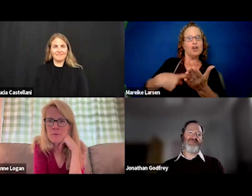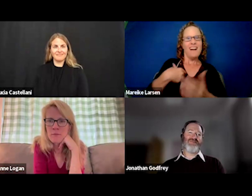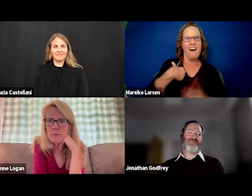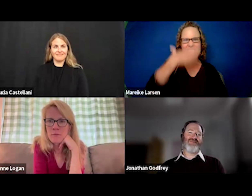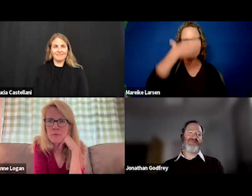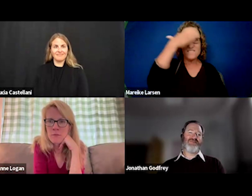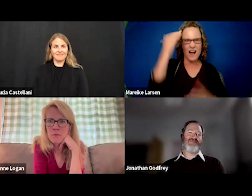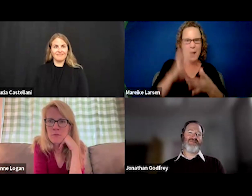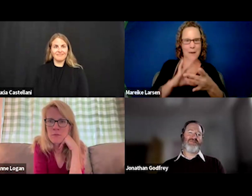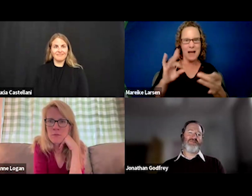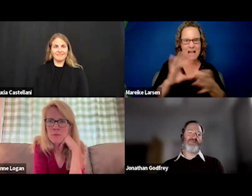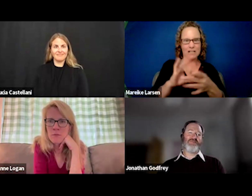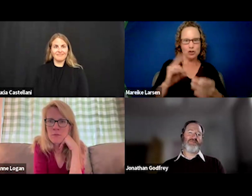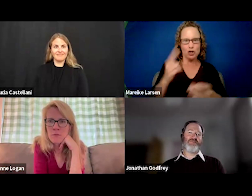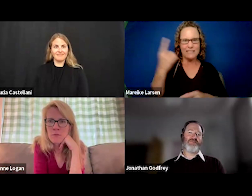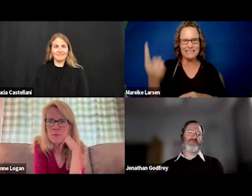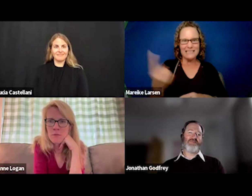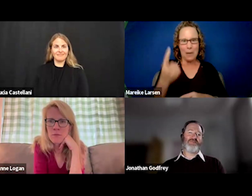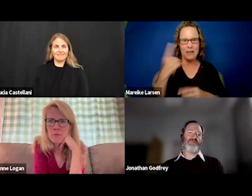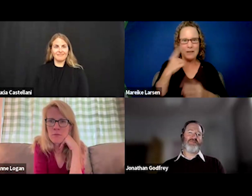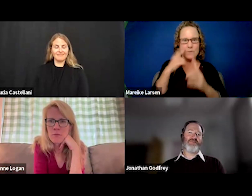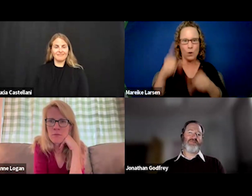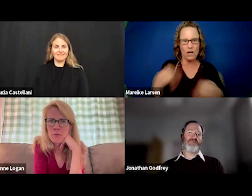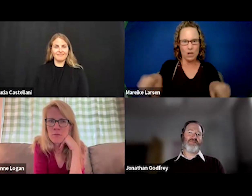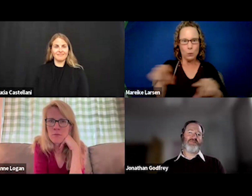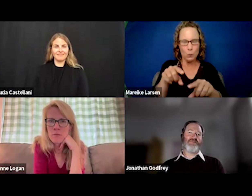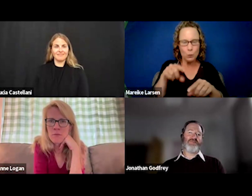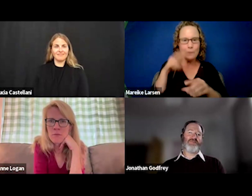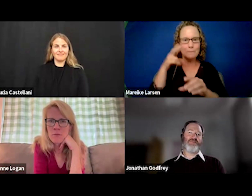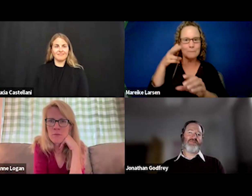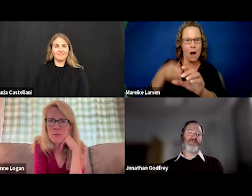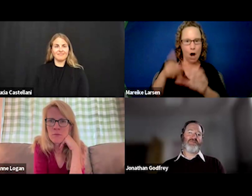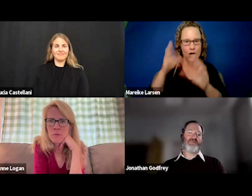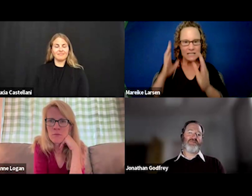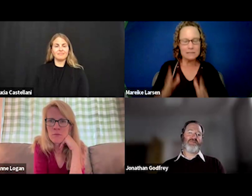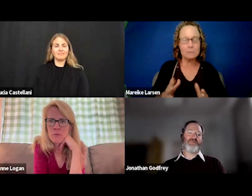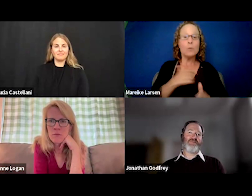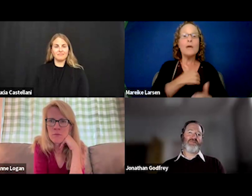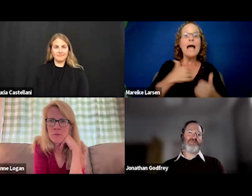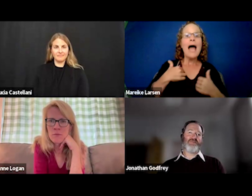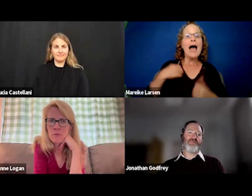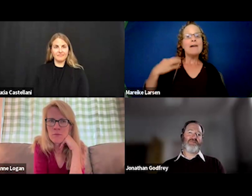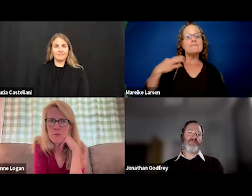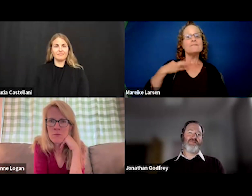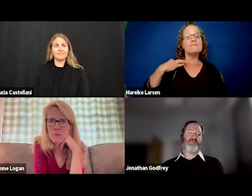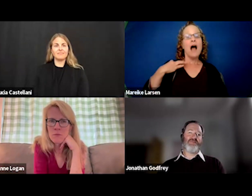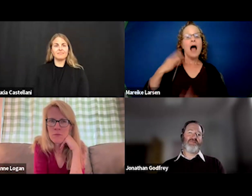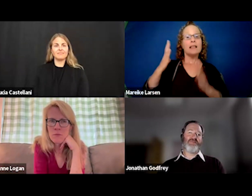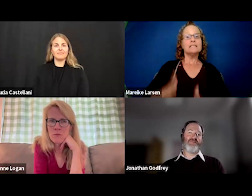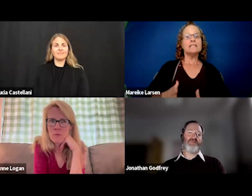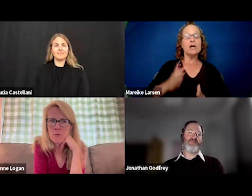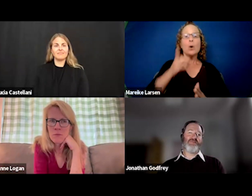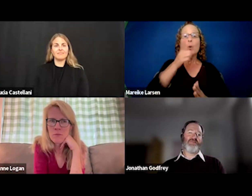for the attendees, which is, we have volunteers who are taking live notes in an open Google document.